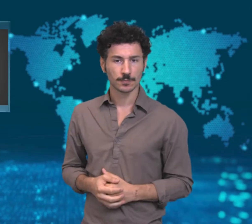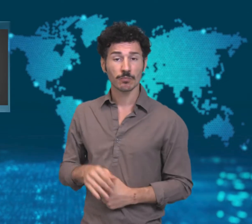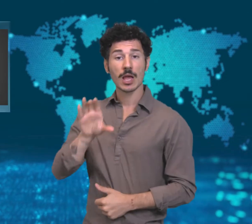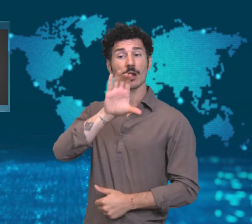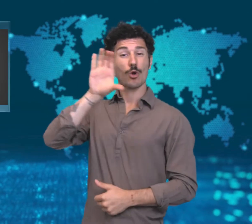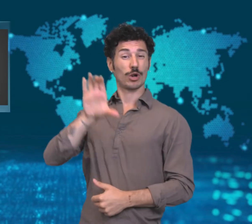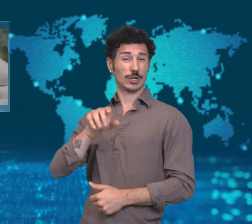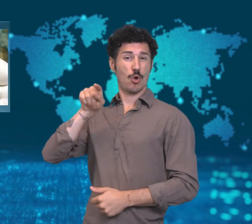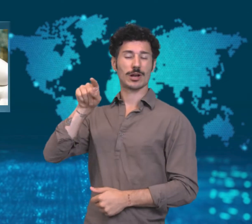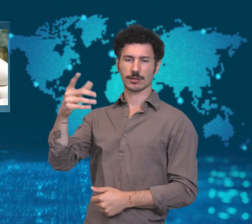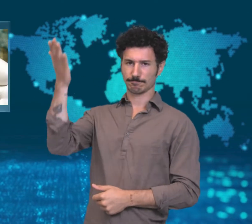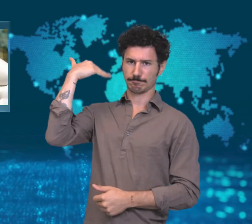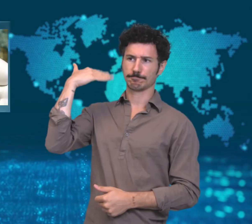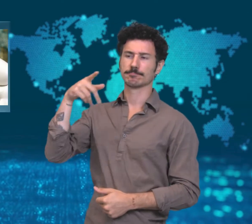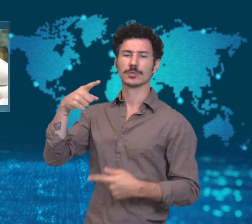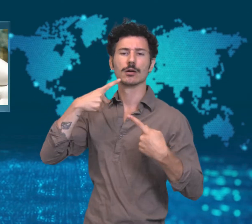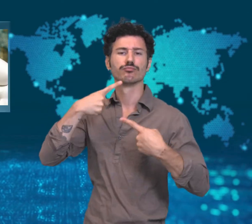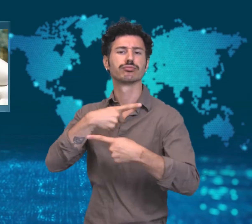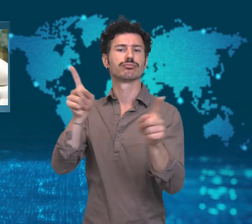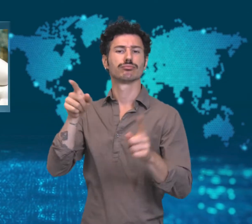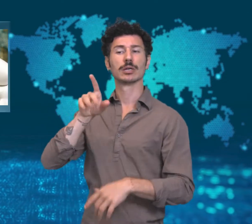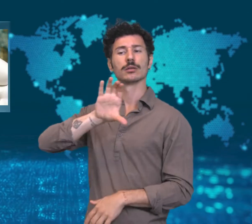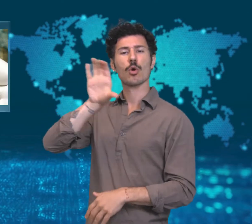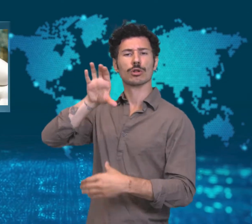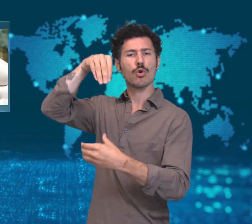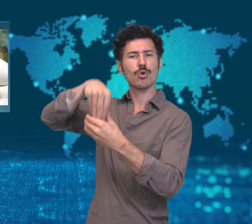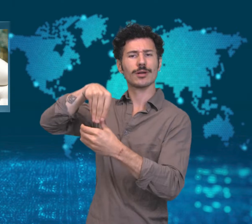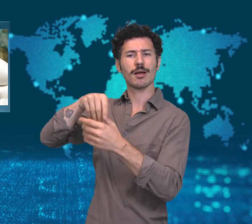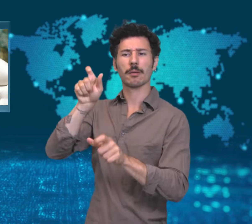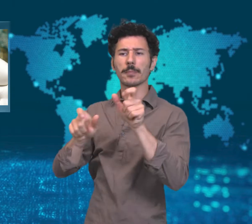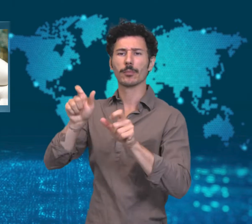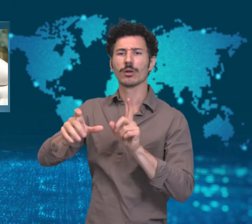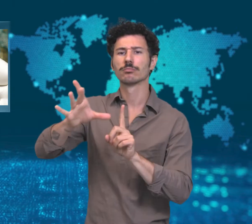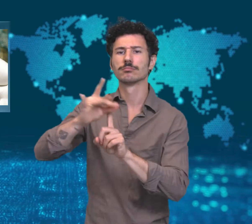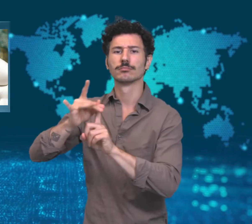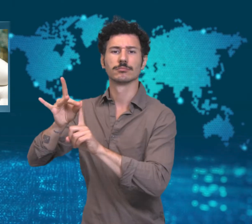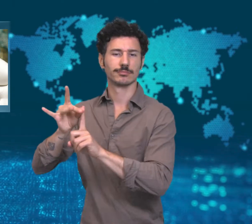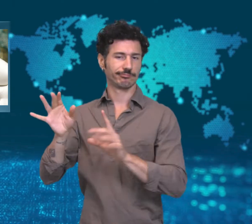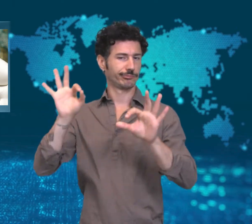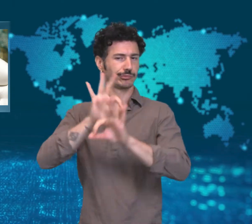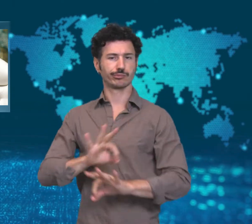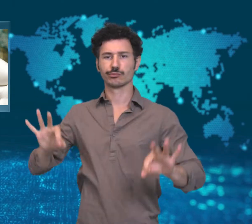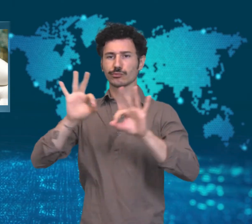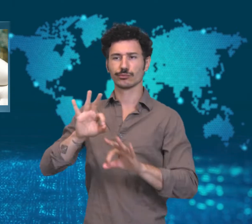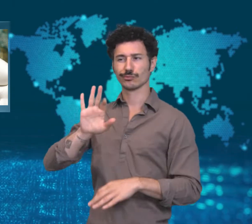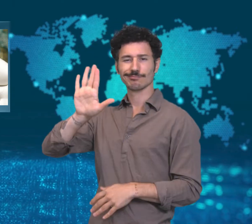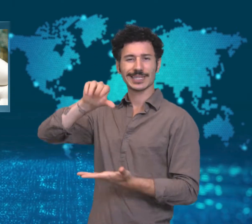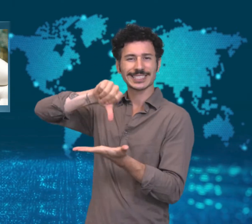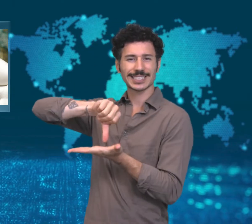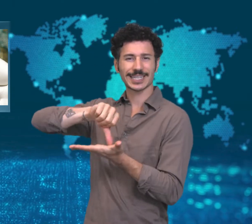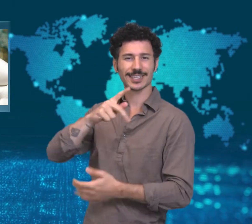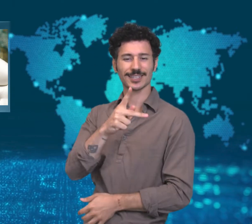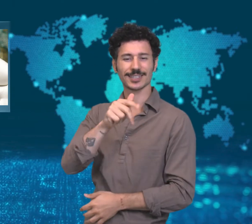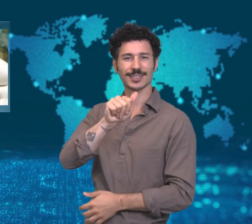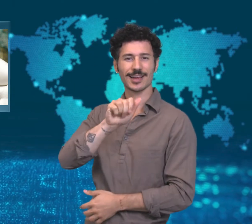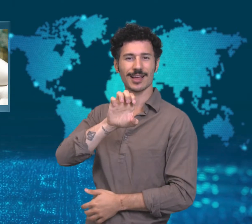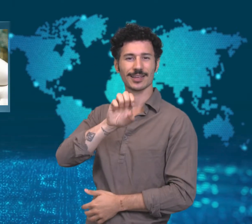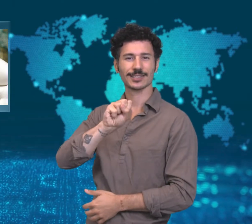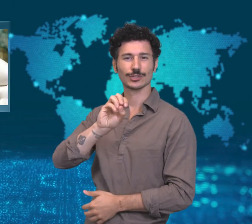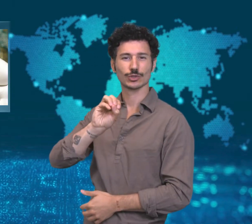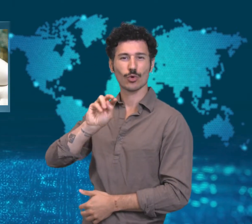North Korea, who previously said that they had no COVID-19 cases,